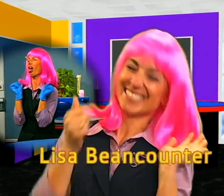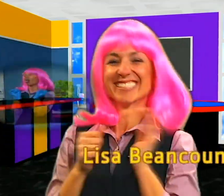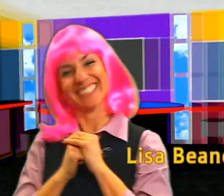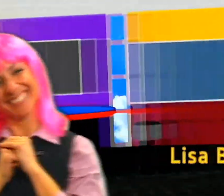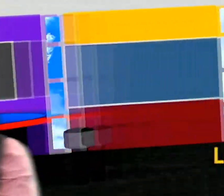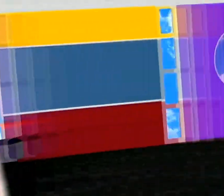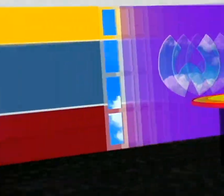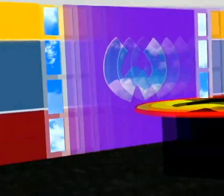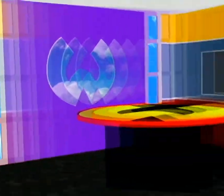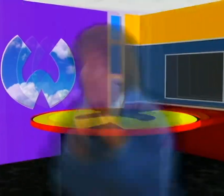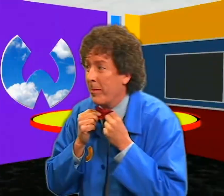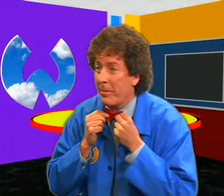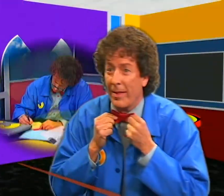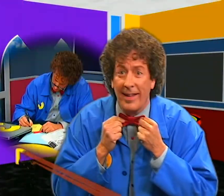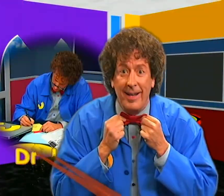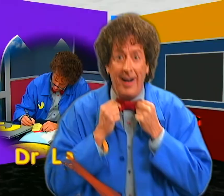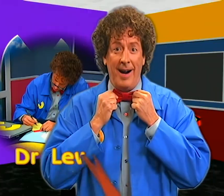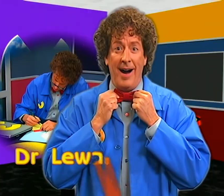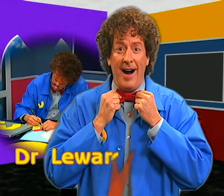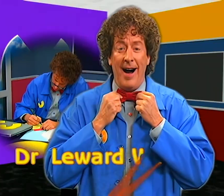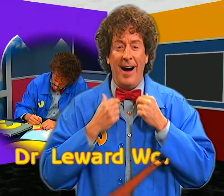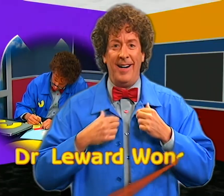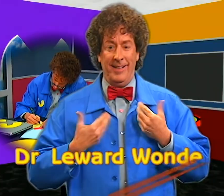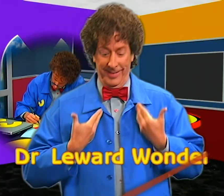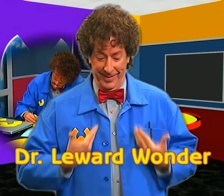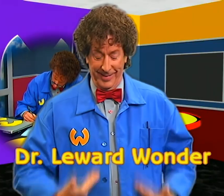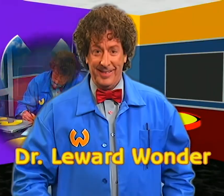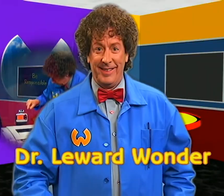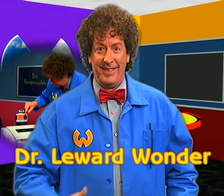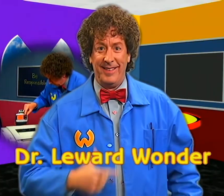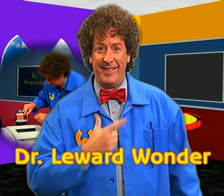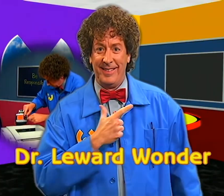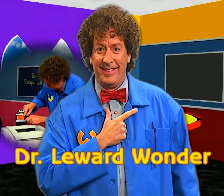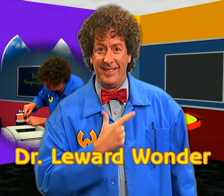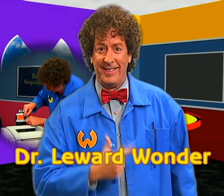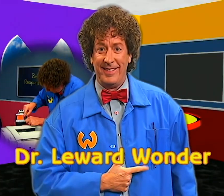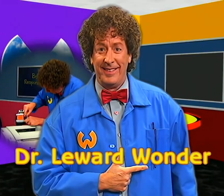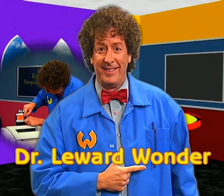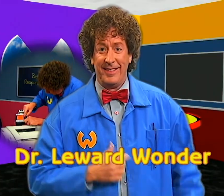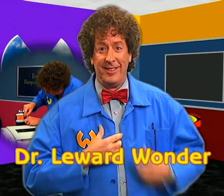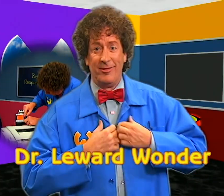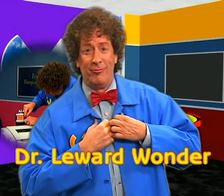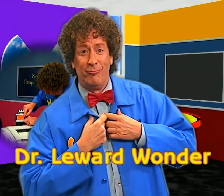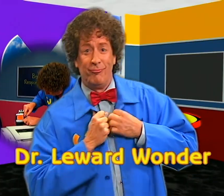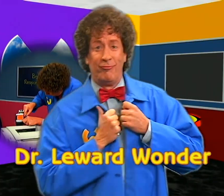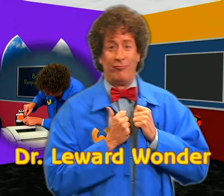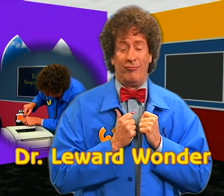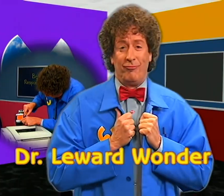YOU MAY NEVER WANT TO LEAVE DR. WONDER'S WORKSHOP DR. WONDER'S WORKSHOP